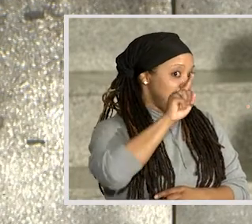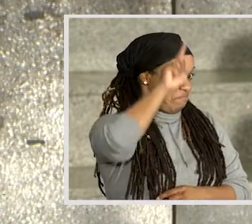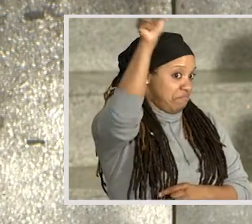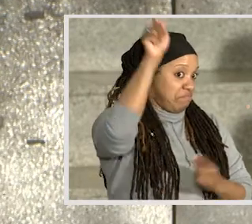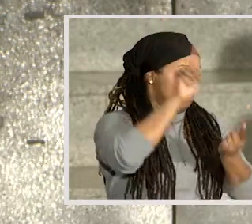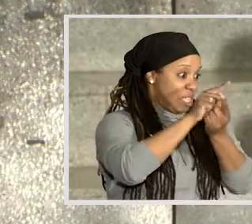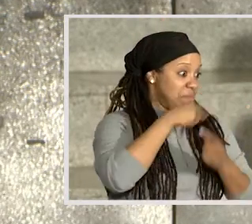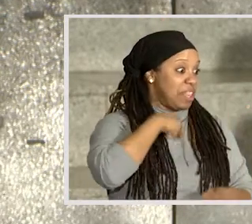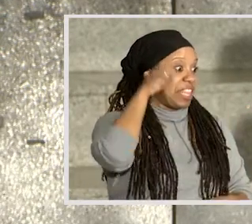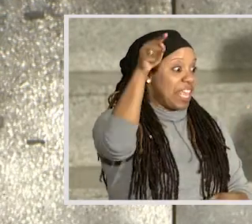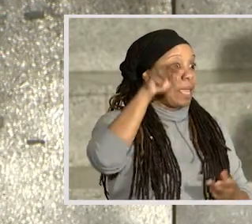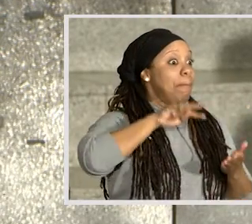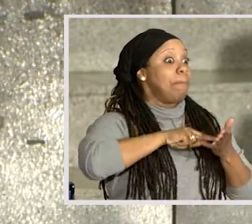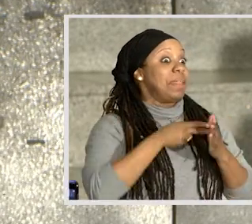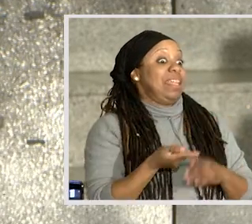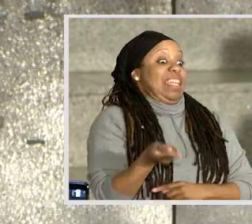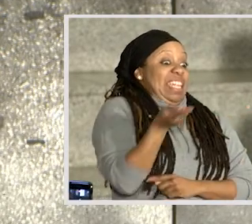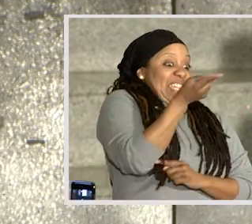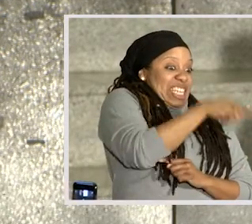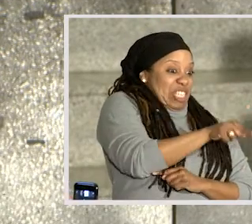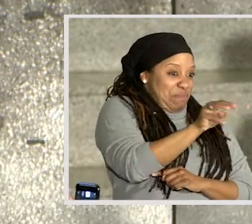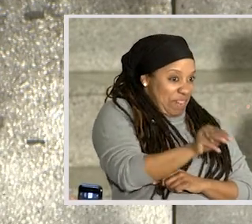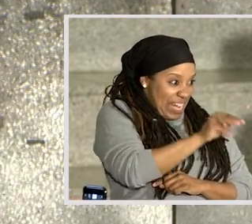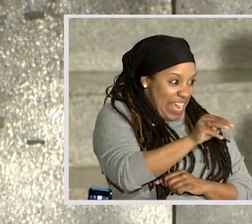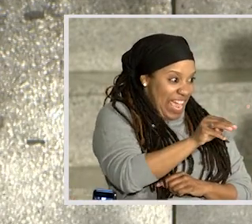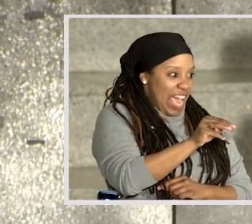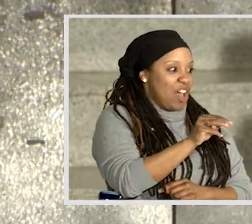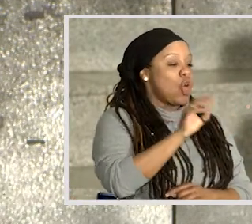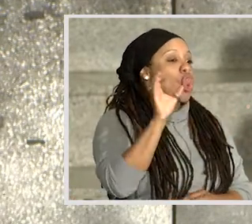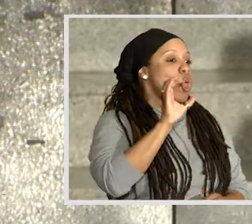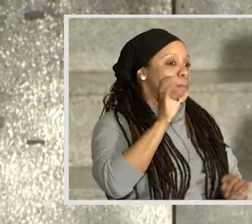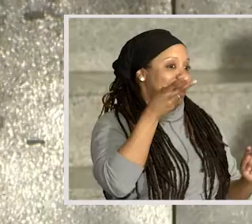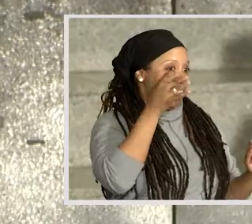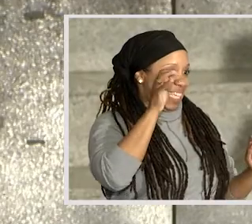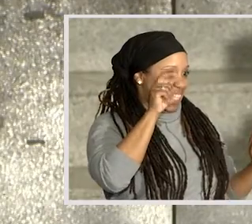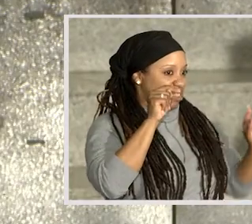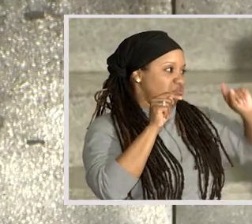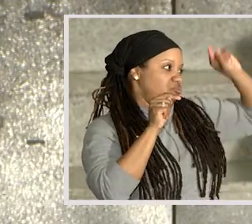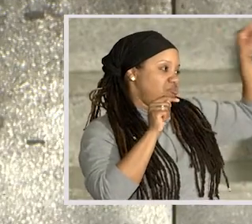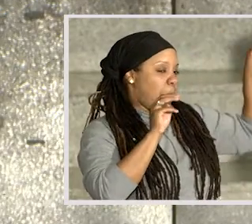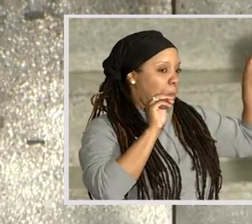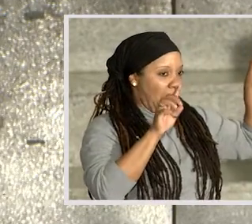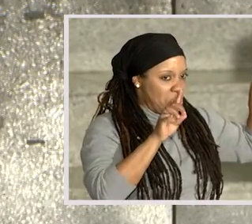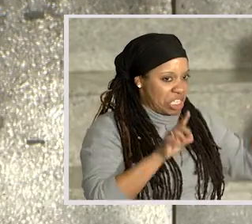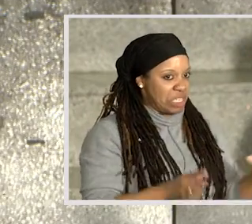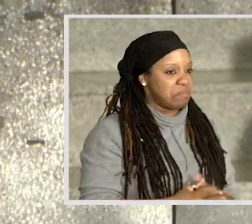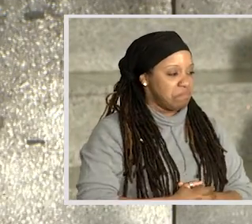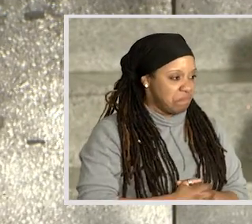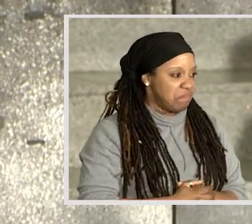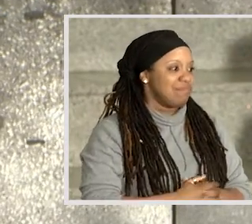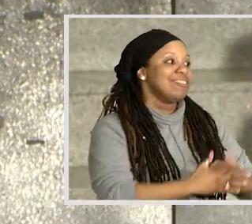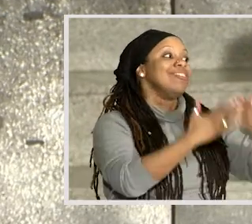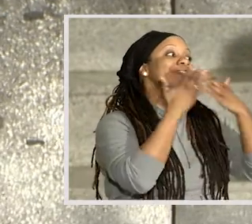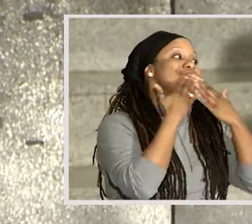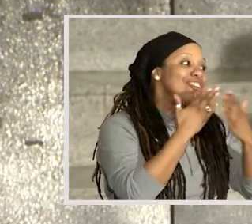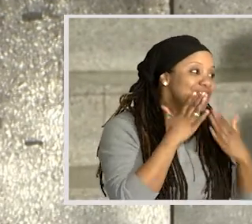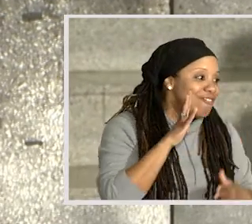EDUCATION CAMPUS. SO ONCE AGAIN, THANK YOU VERY MUCH AND TO ALL OF OUR DIRECTORS AND CABINET OFFICIALS IF YOU